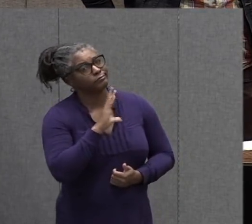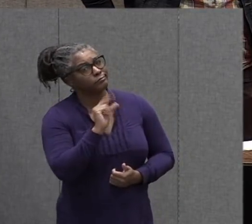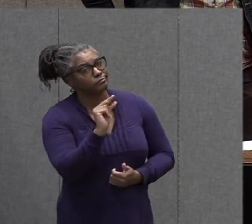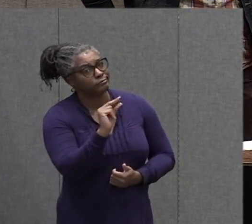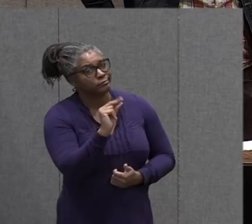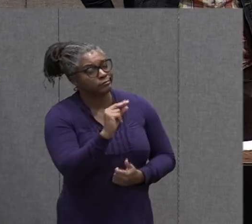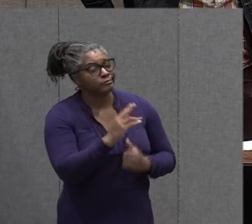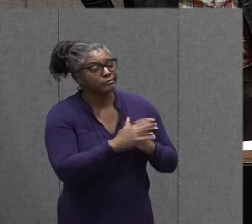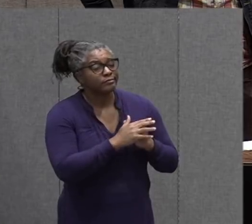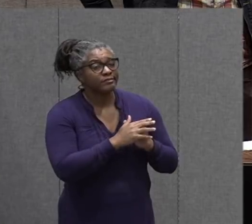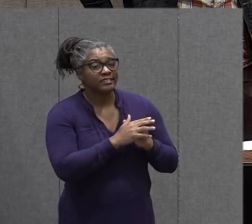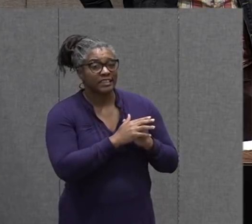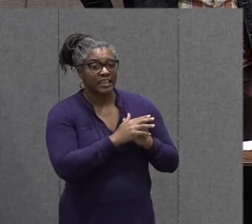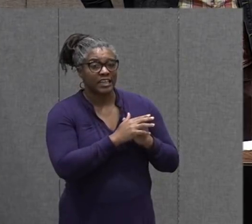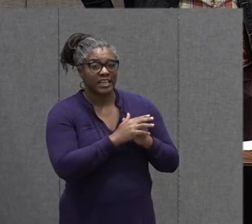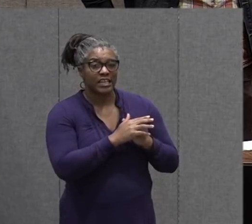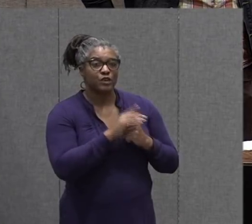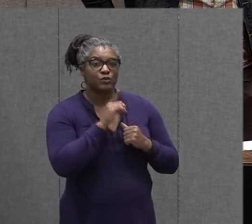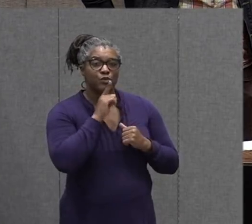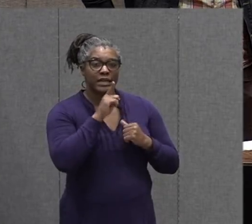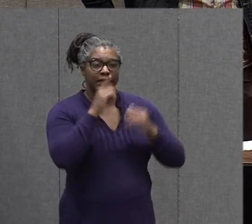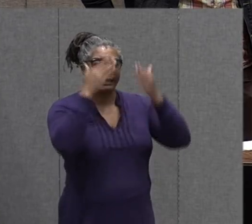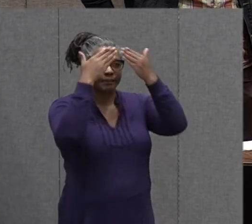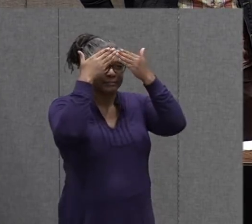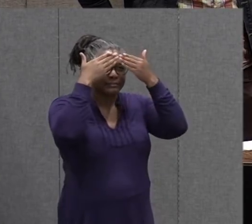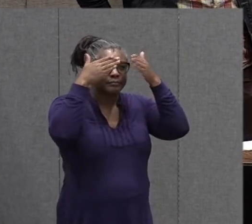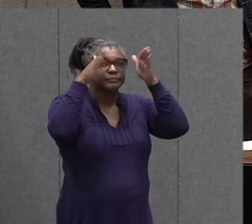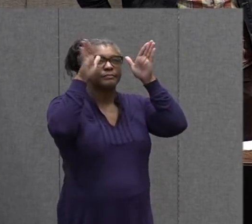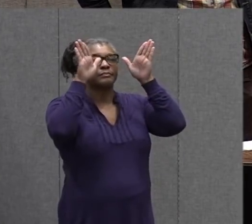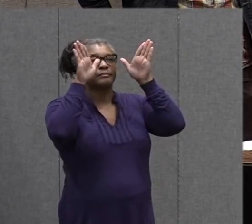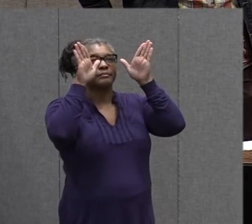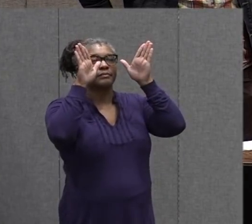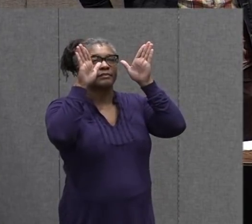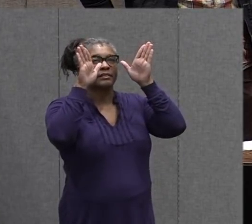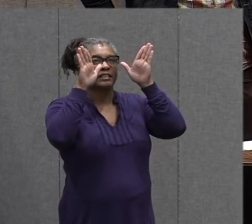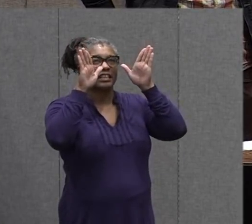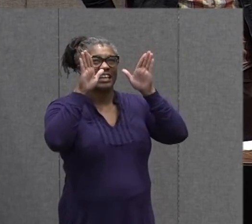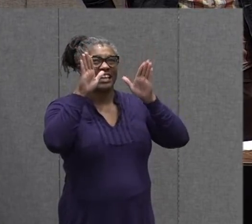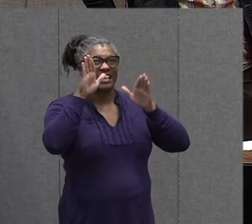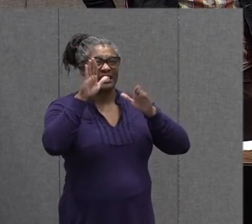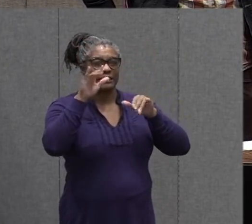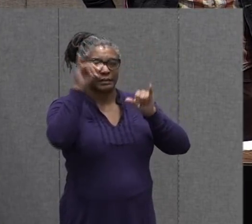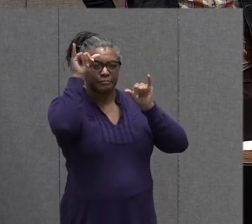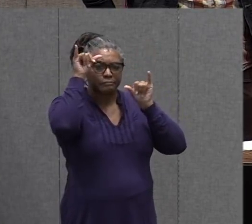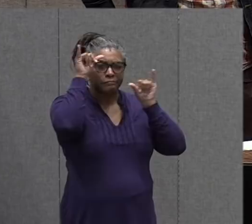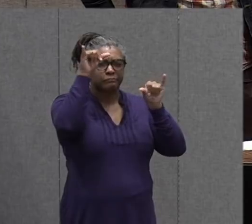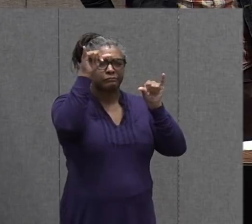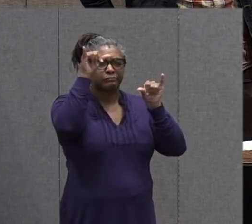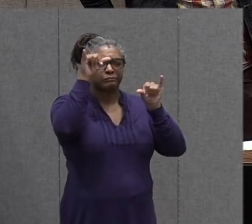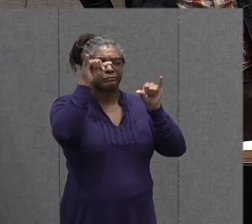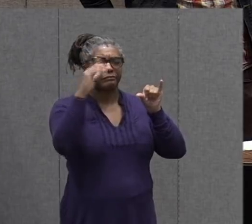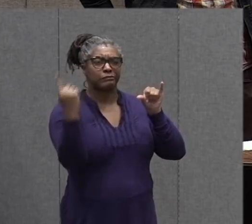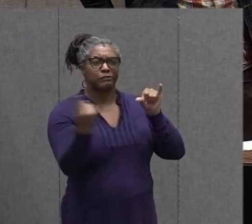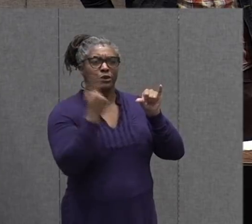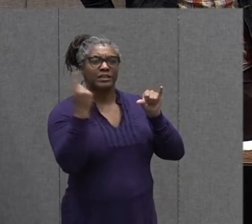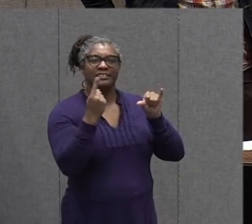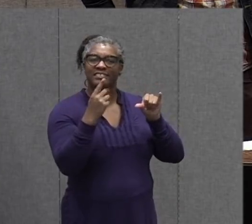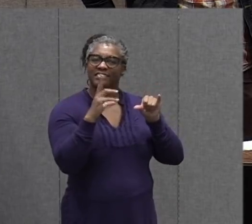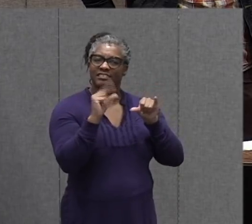and let your mind grow, and step away from a fixed mindset, and jump into the growth mindset world, and he did that.